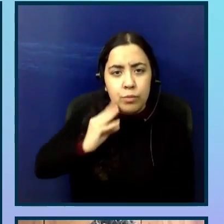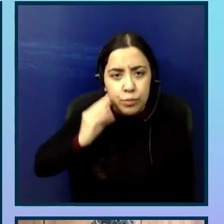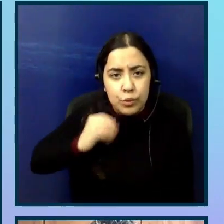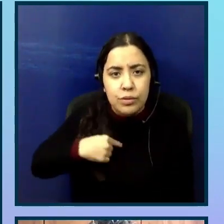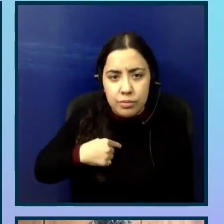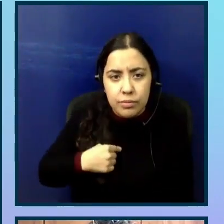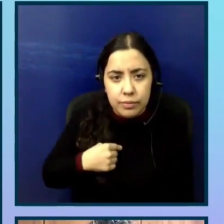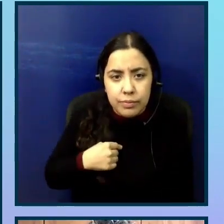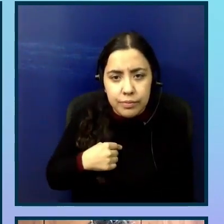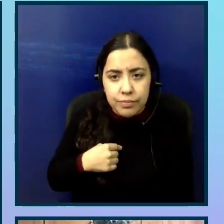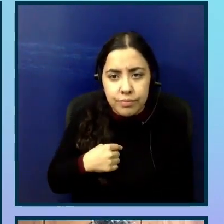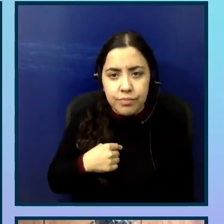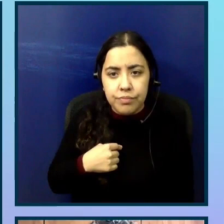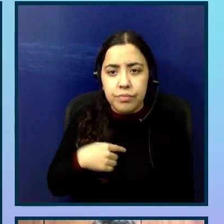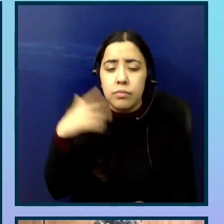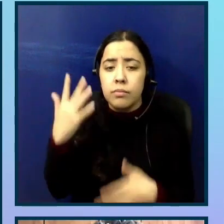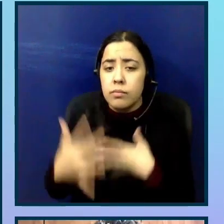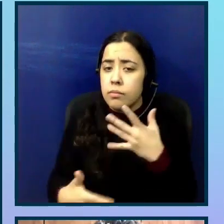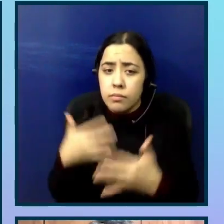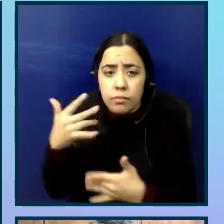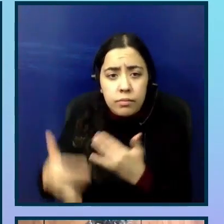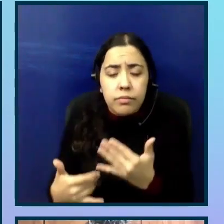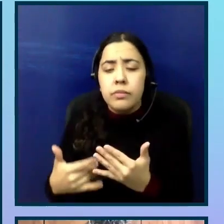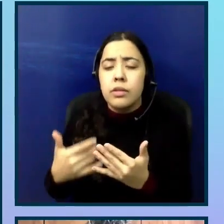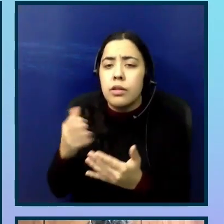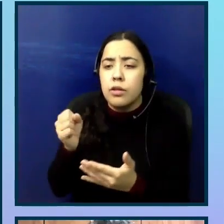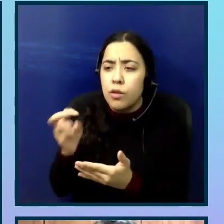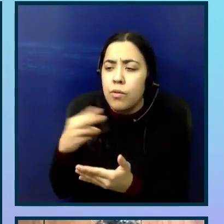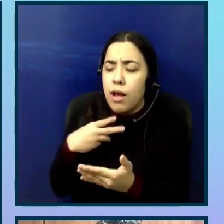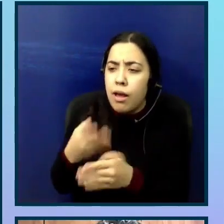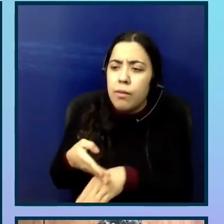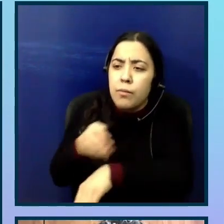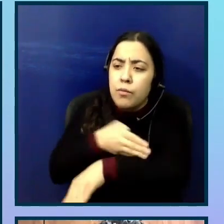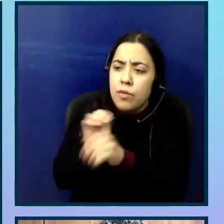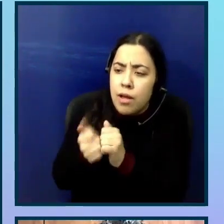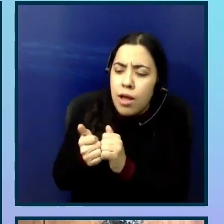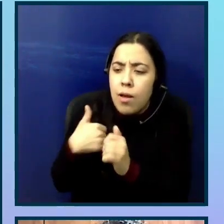As I was going through this, I made software better, I would help with the different tools